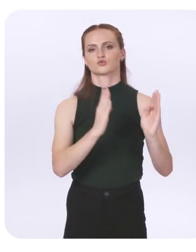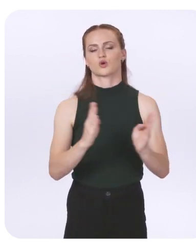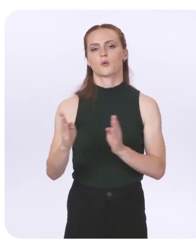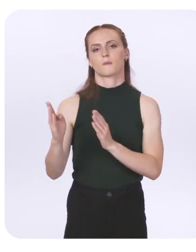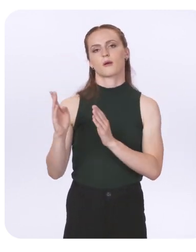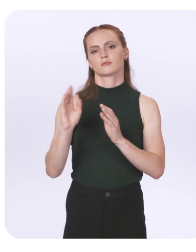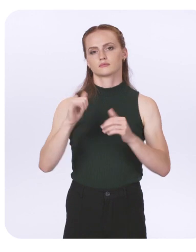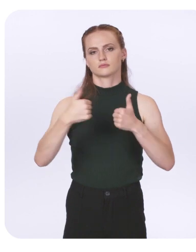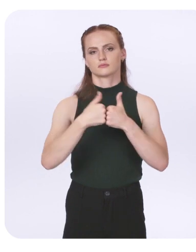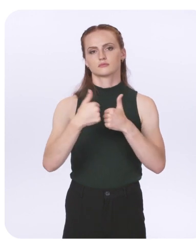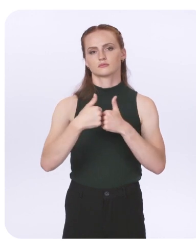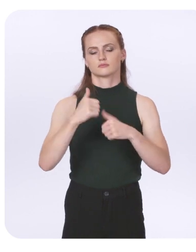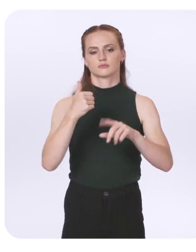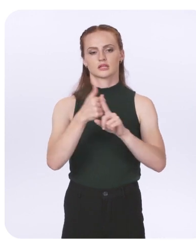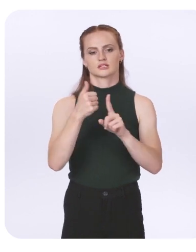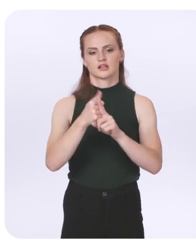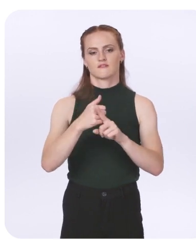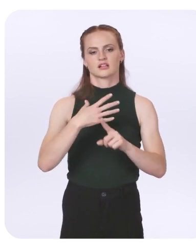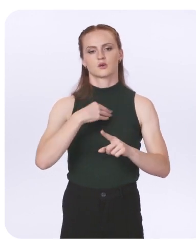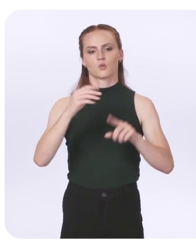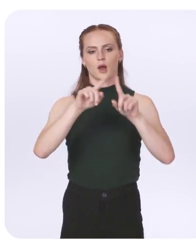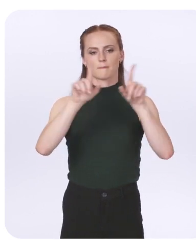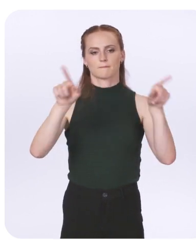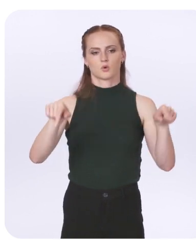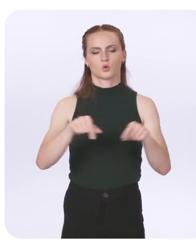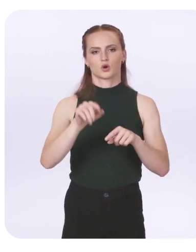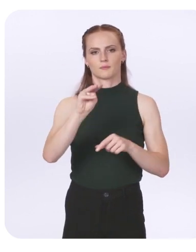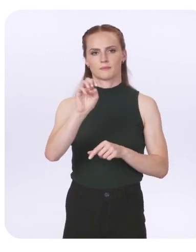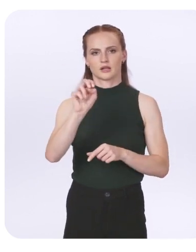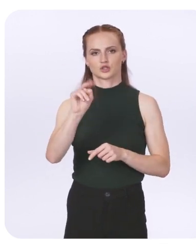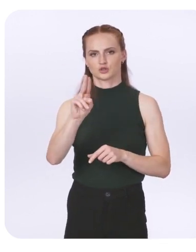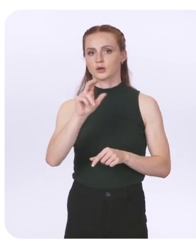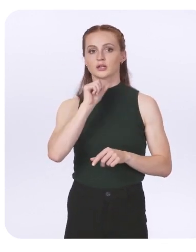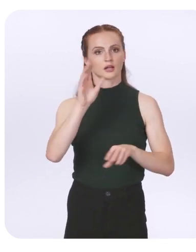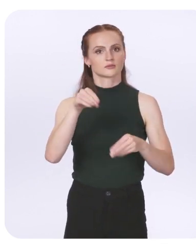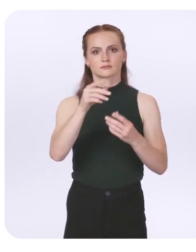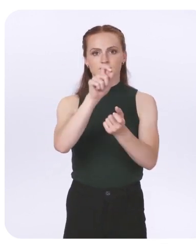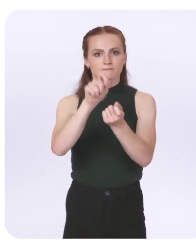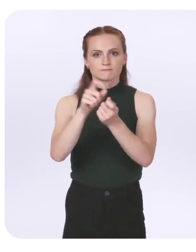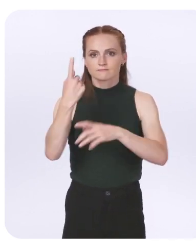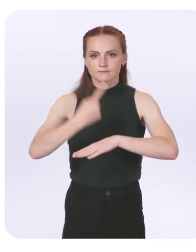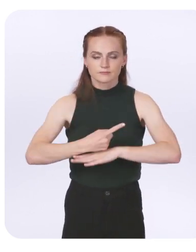This whiteboard doesn’t give any concrete dates, but it does evolve as the game updates